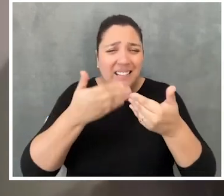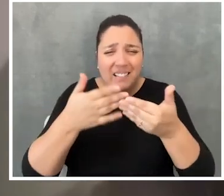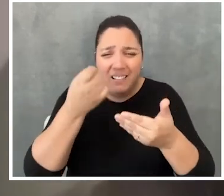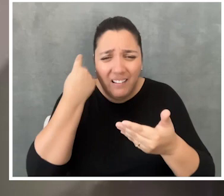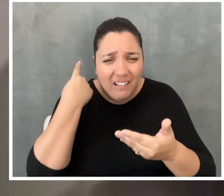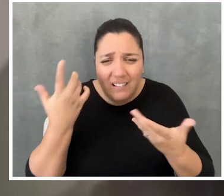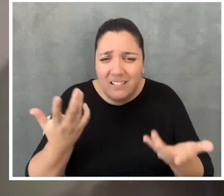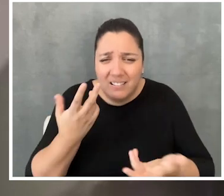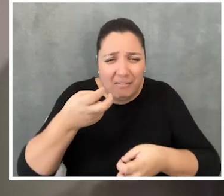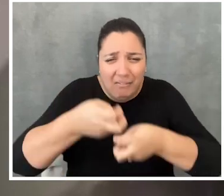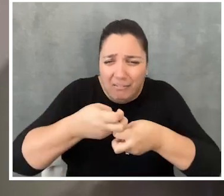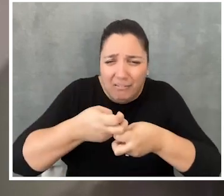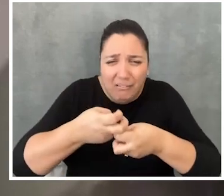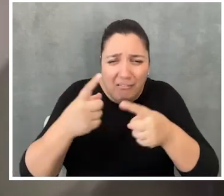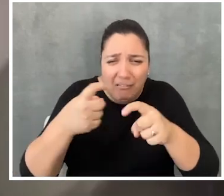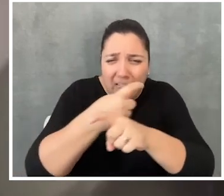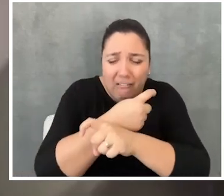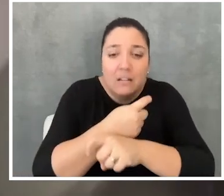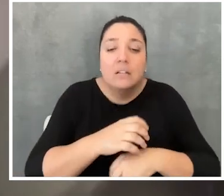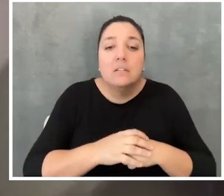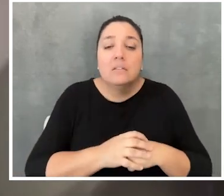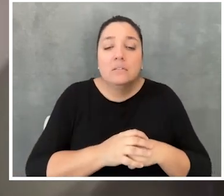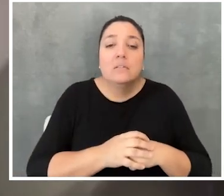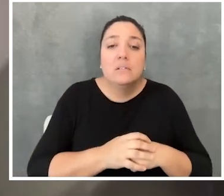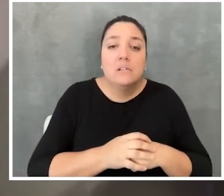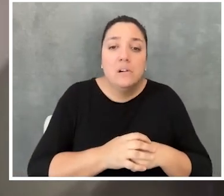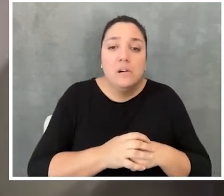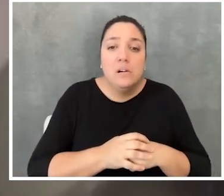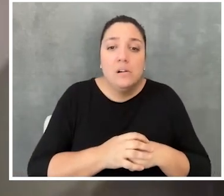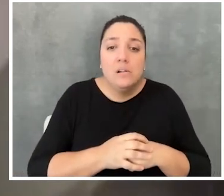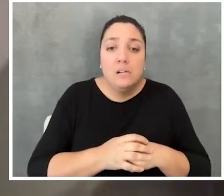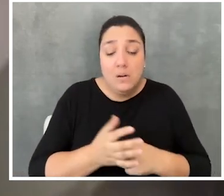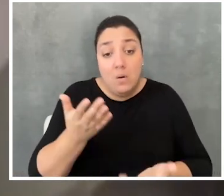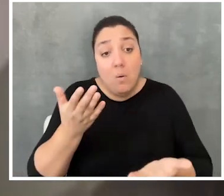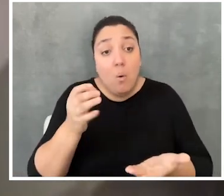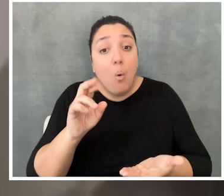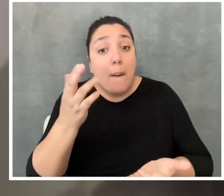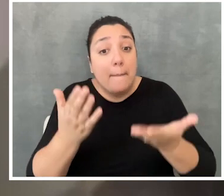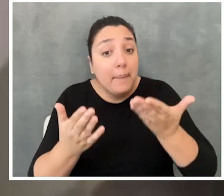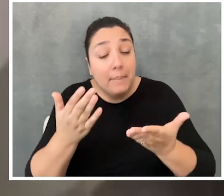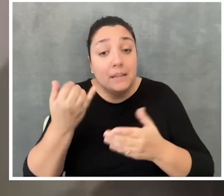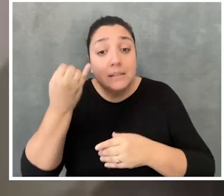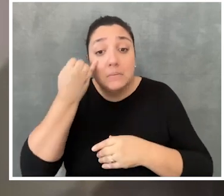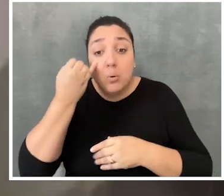are not accessible in terms of, for people who are navigating with screen readers, et cetera.